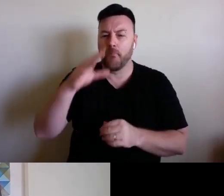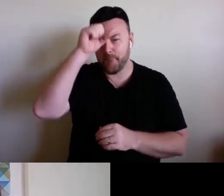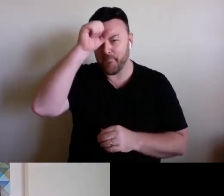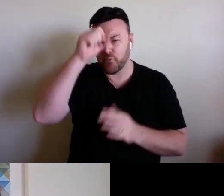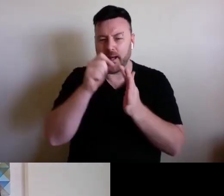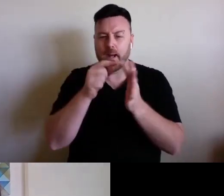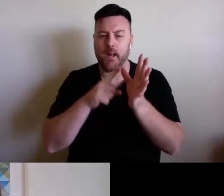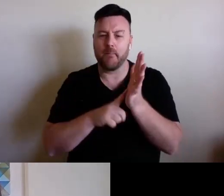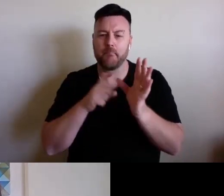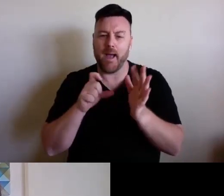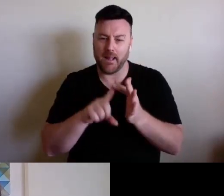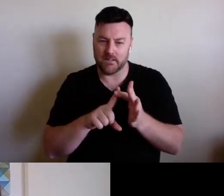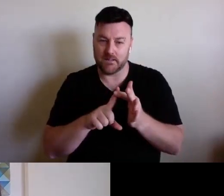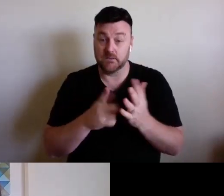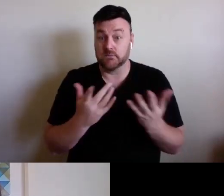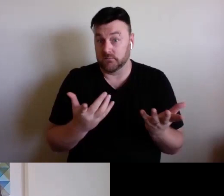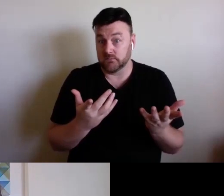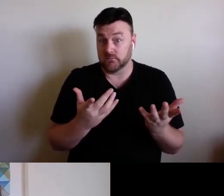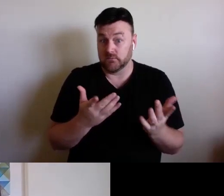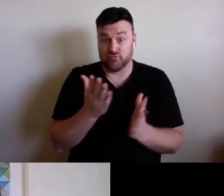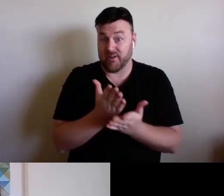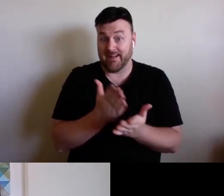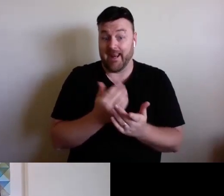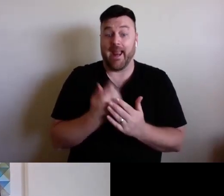For him, it was an amazing playground where he got to play with